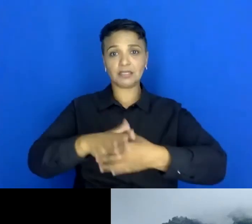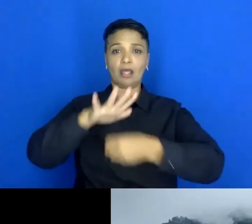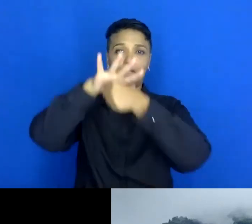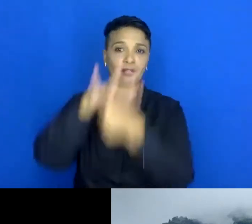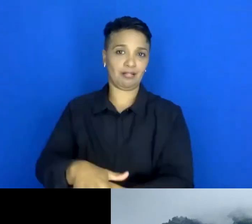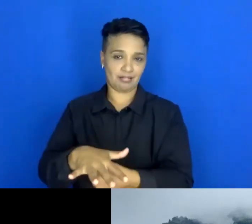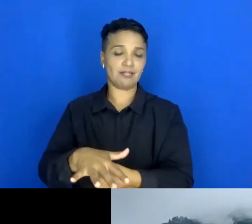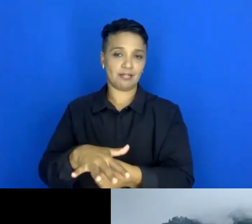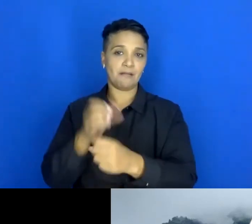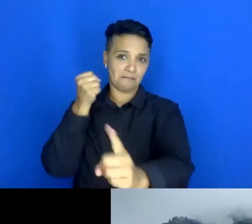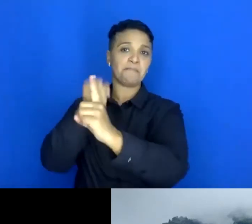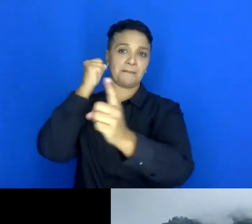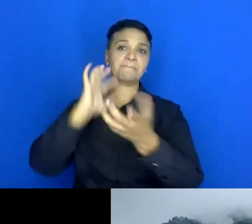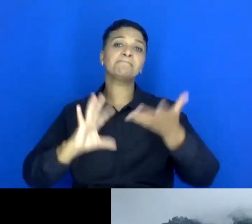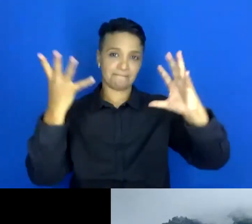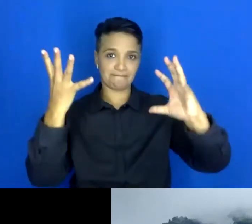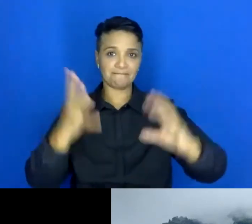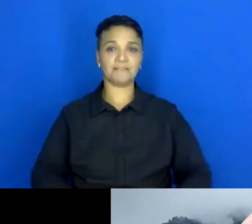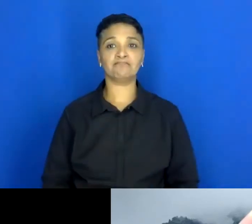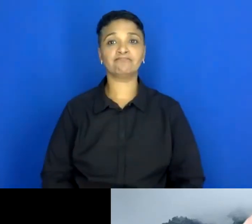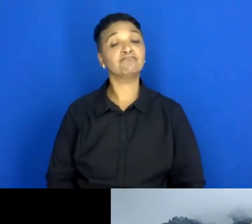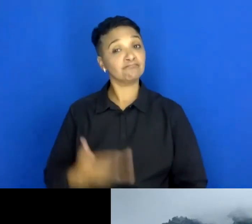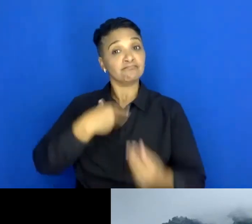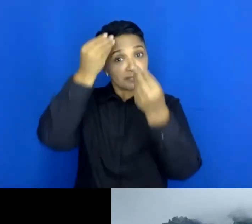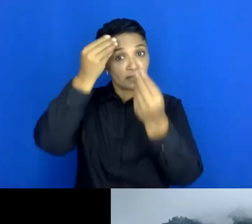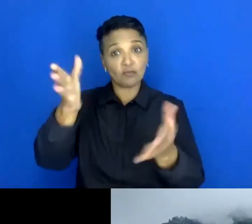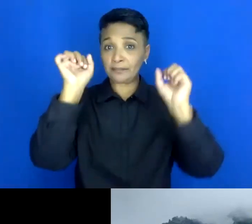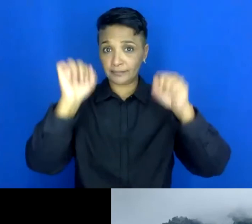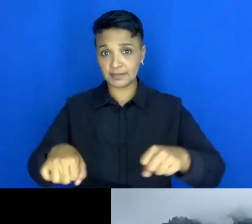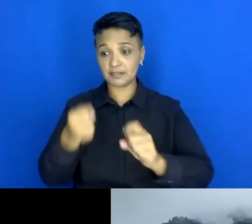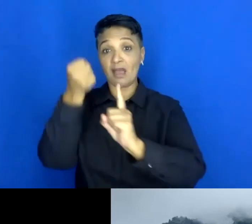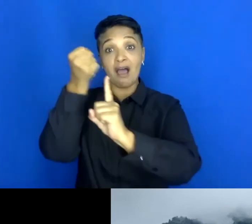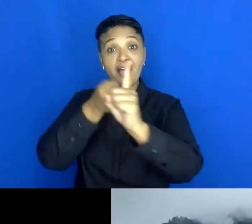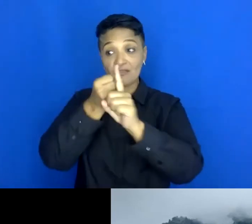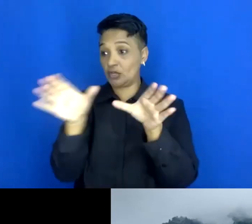so i'll say that you know we will support advocates um as the un and i can speak on